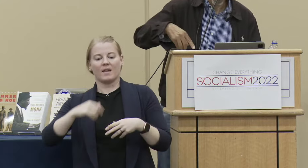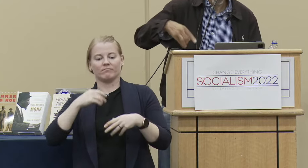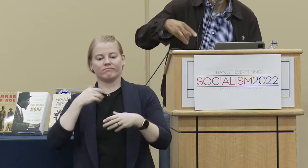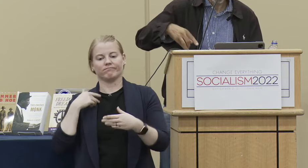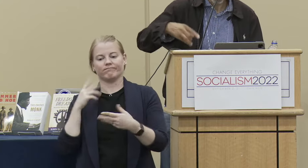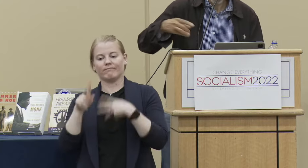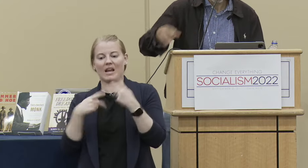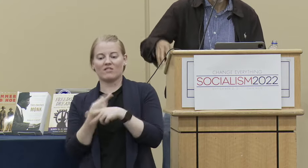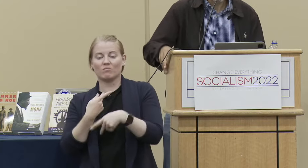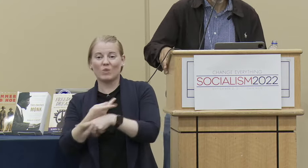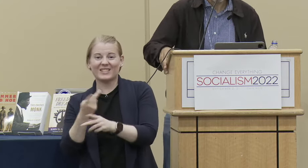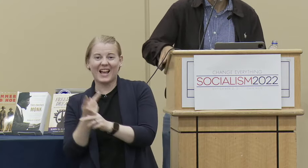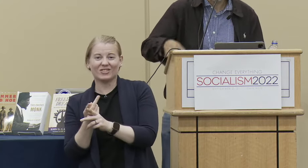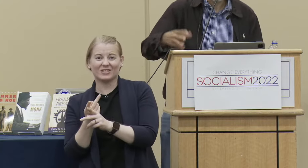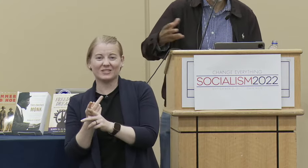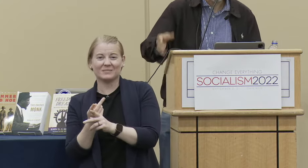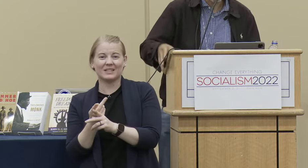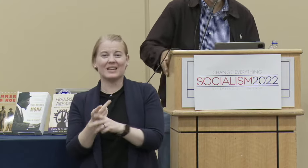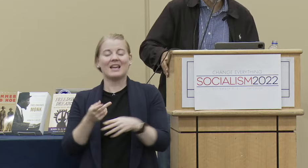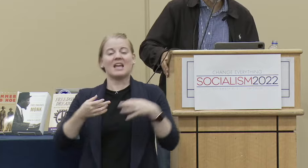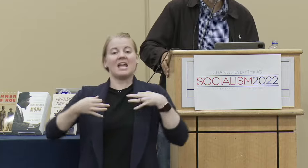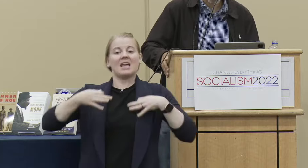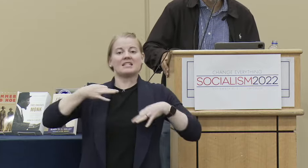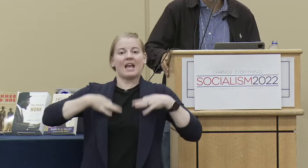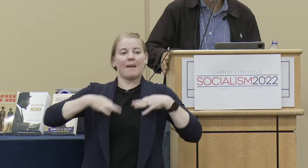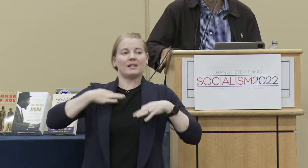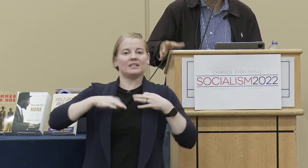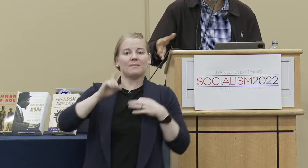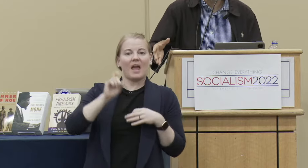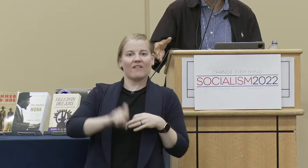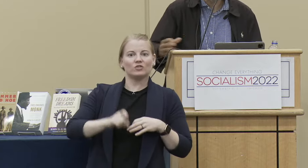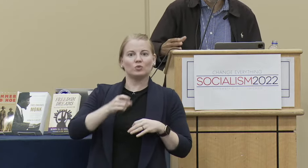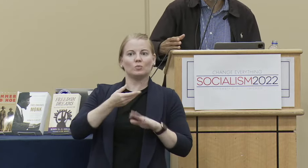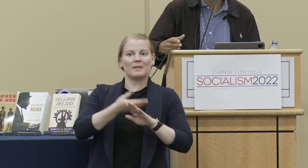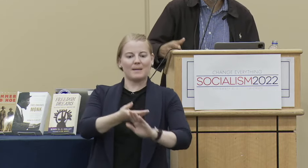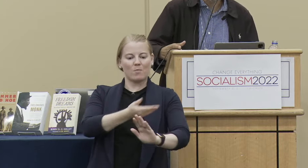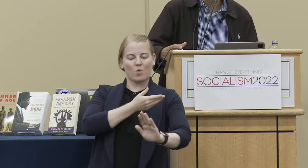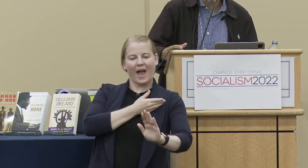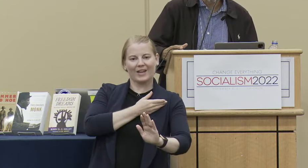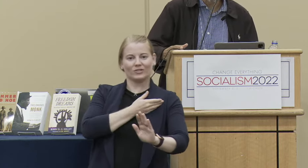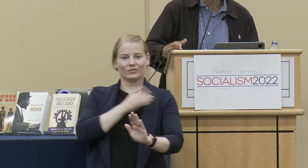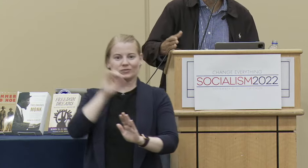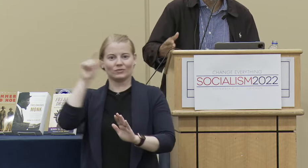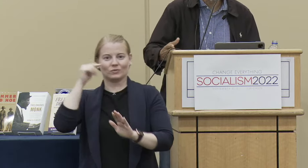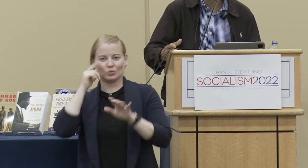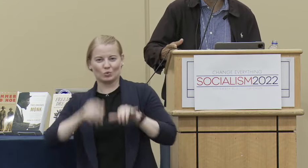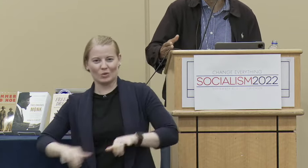demanded that for a socialistic mode of production , capitalism had to be prior . Thus, in the exception of socialist